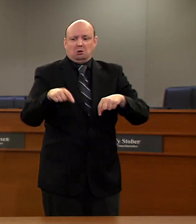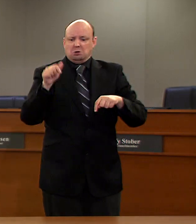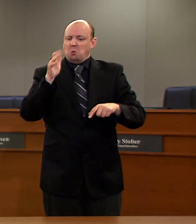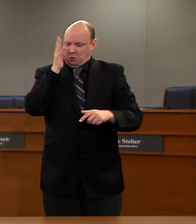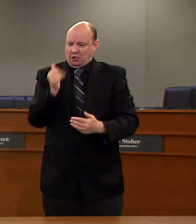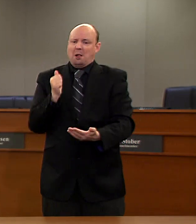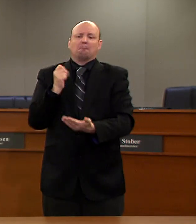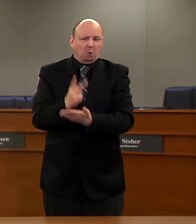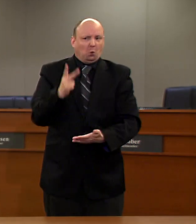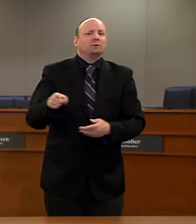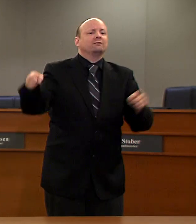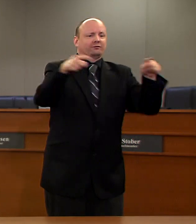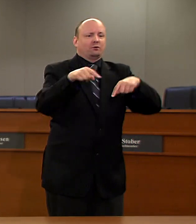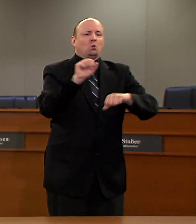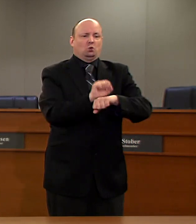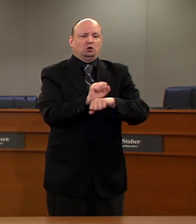registered and trained and ready to go.